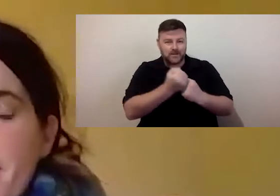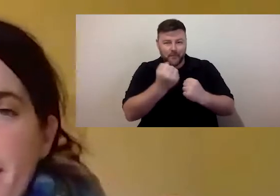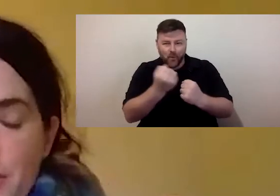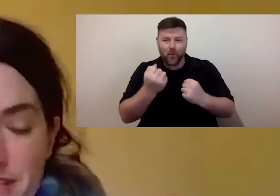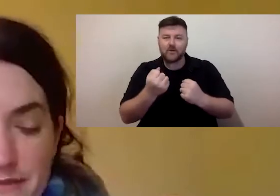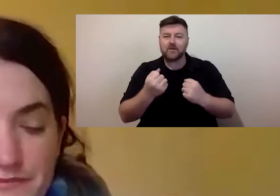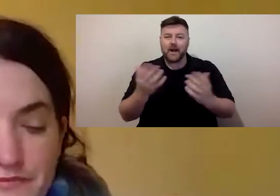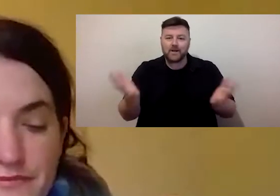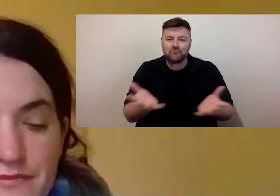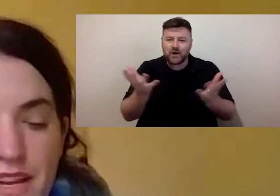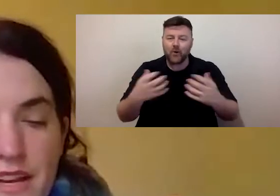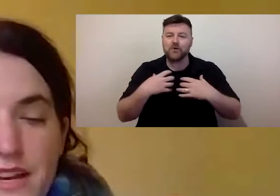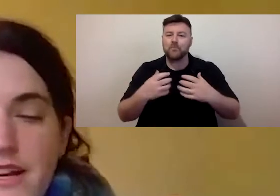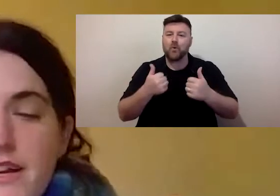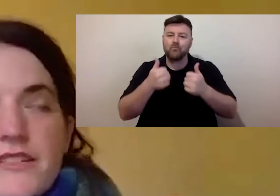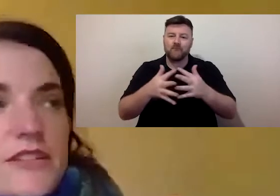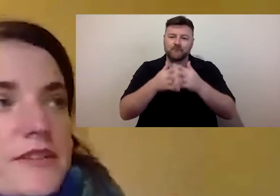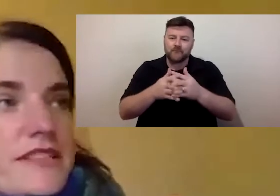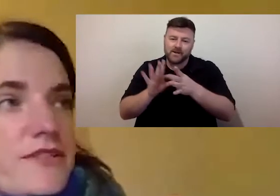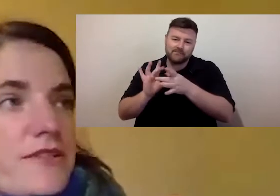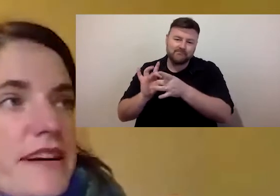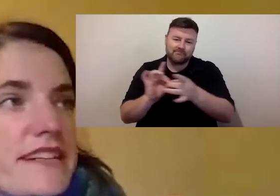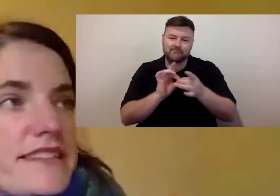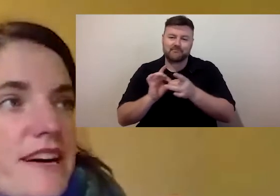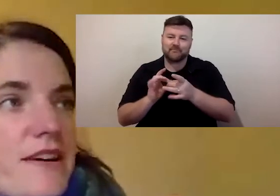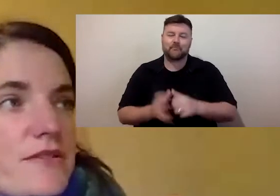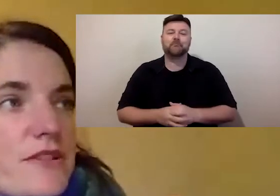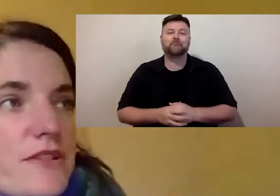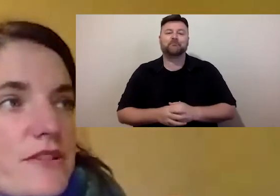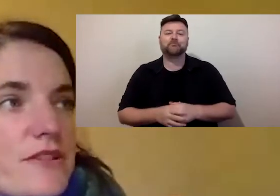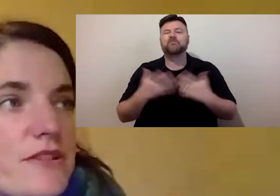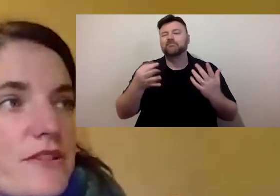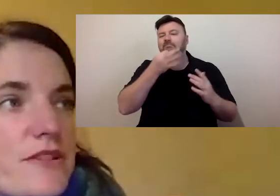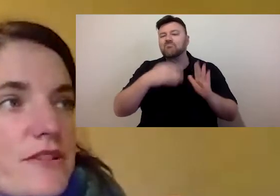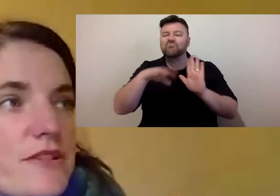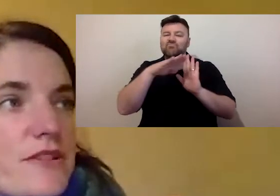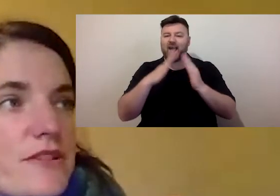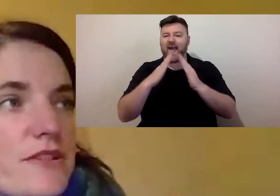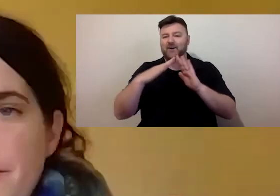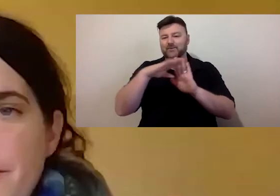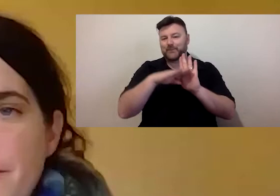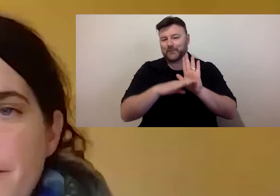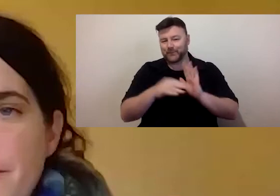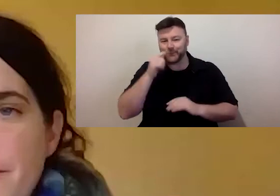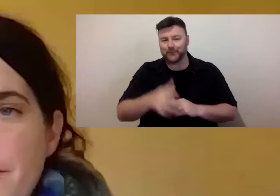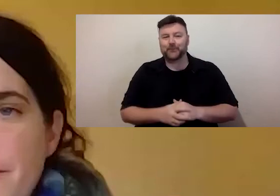So, as always, I will quickly go through the housekeeping and features of today's webinar. I